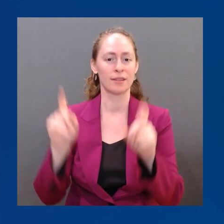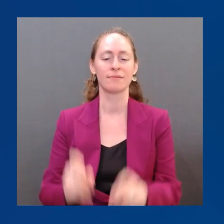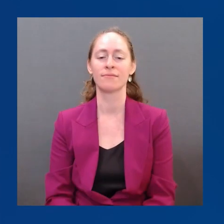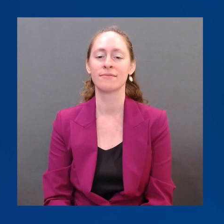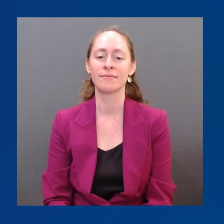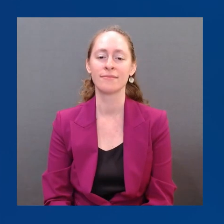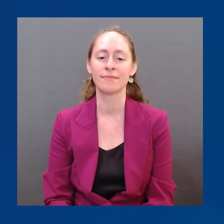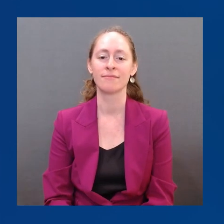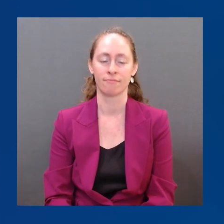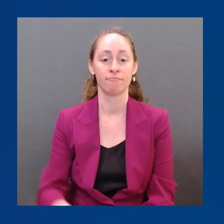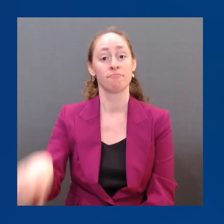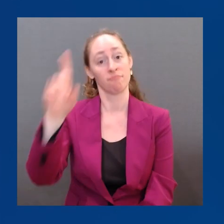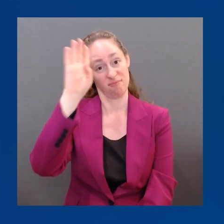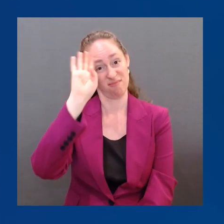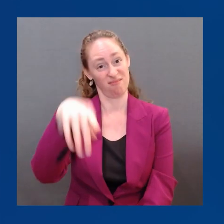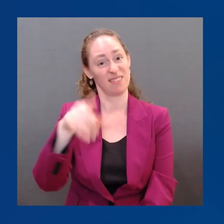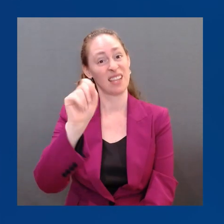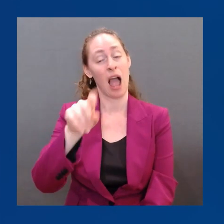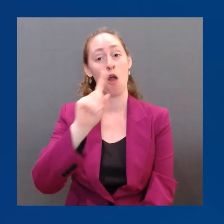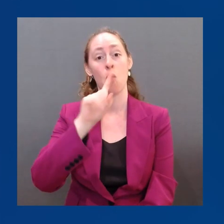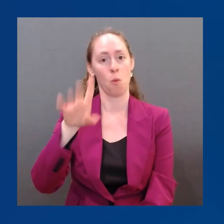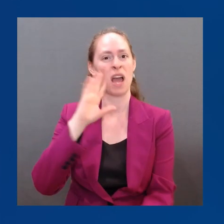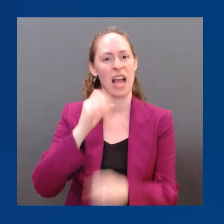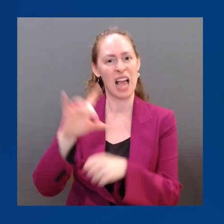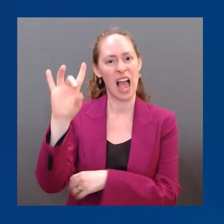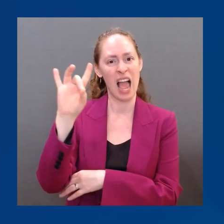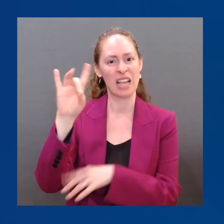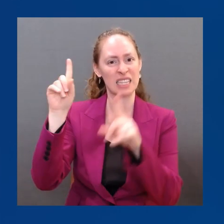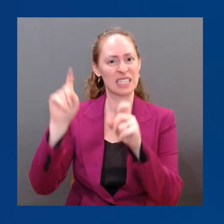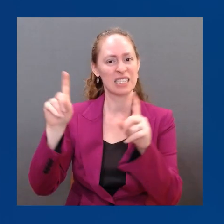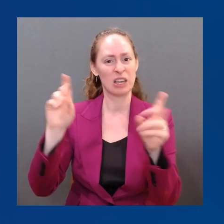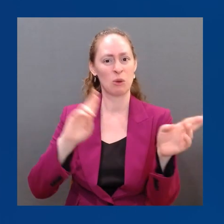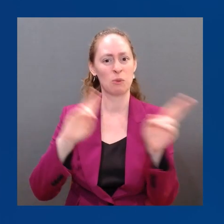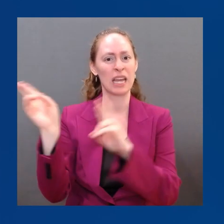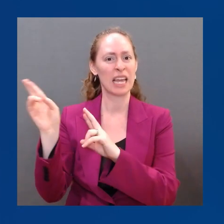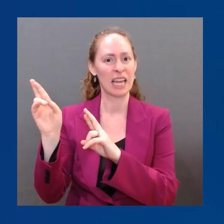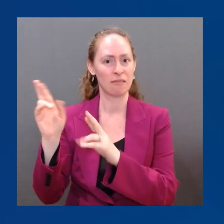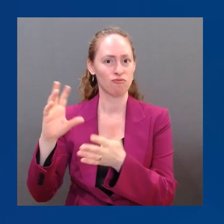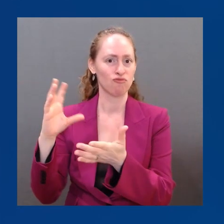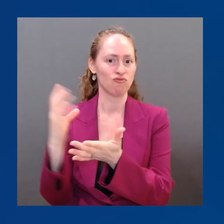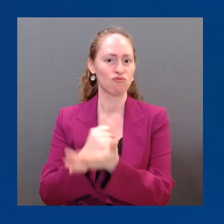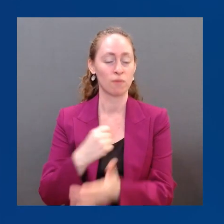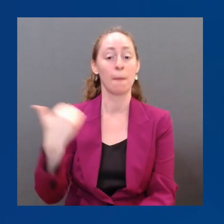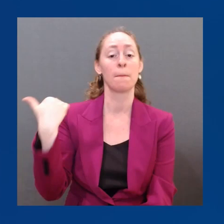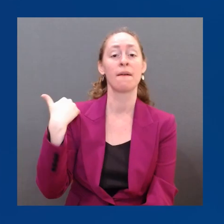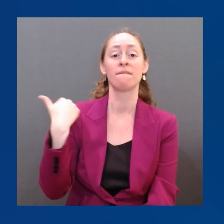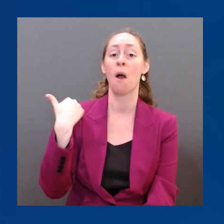The reason is -- in the past, we were able to do four. We've -- we've expanded that because of the --